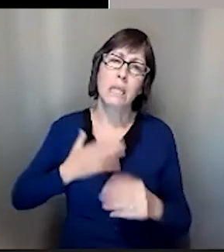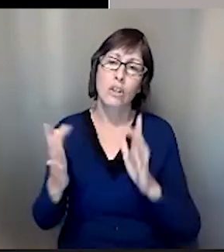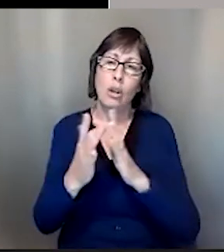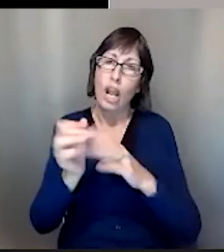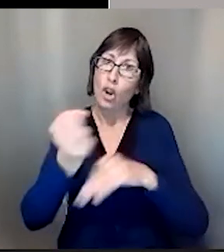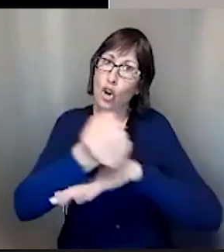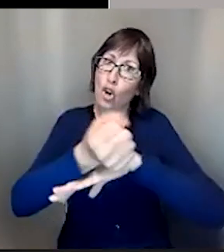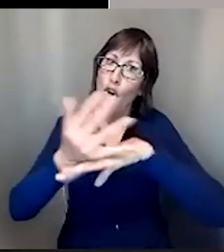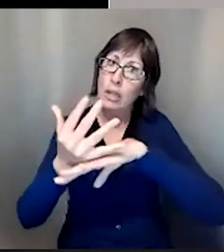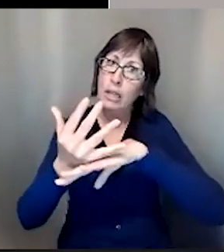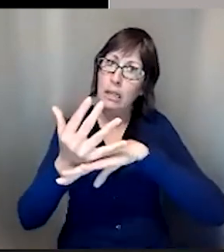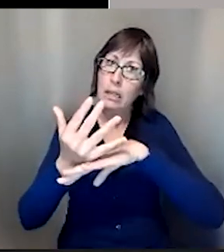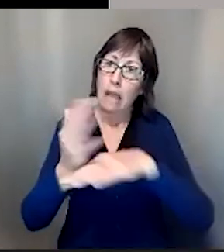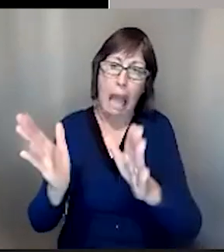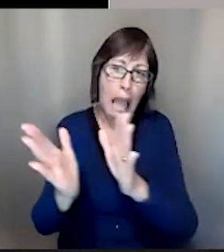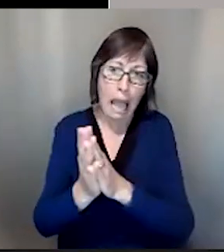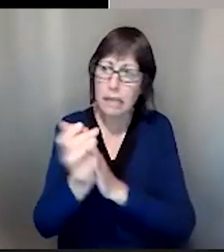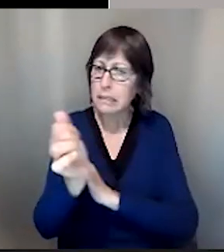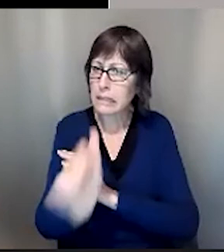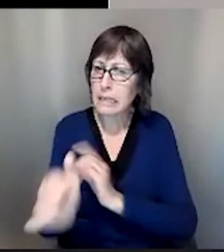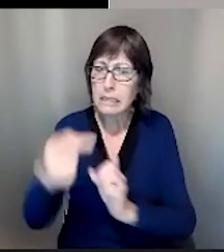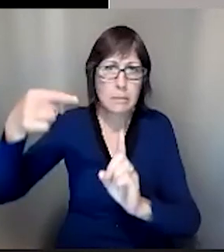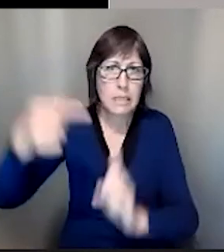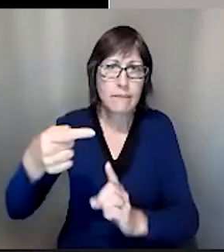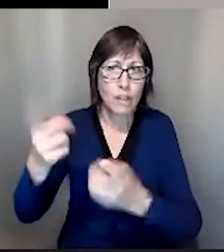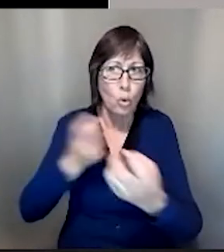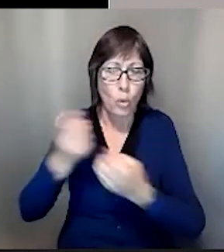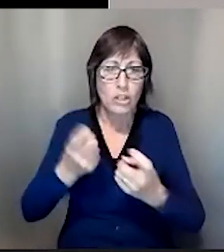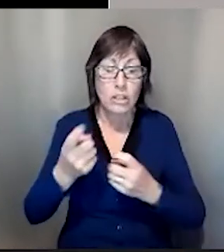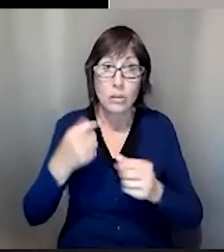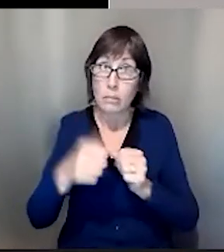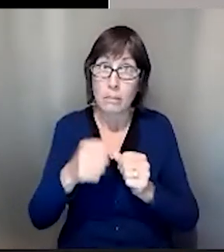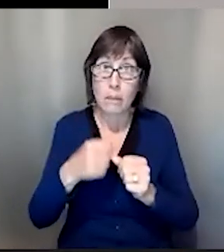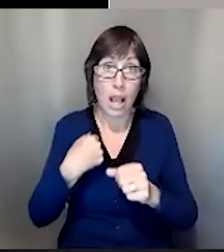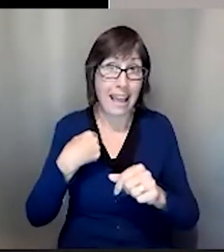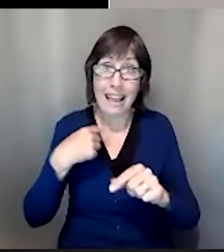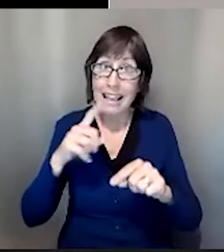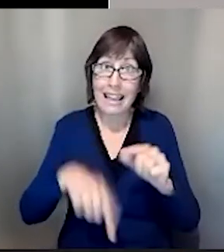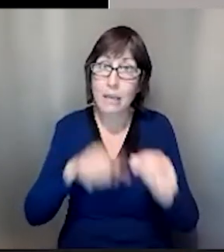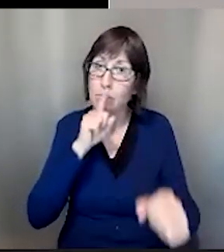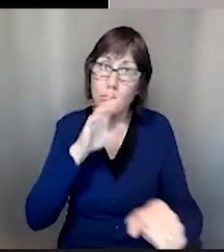to hearing from you and reading your applications. Thank you for listening. Take care.